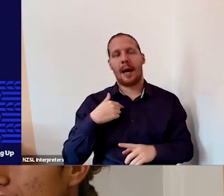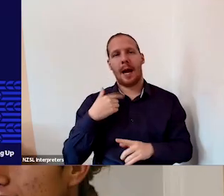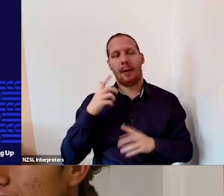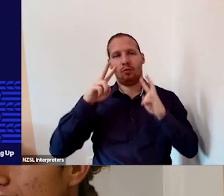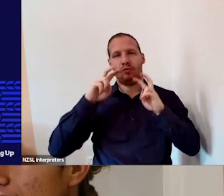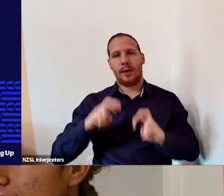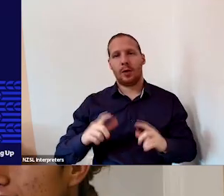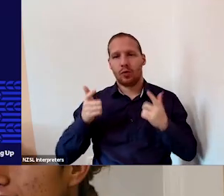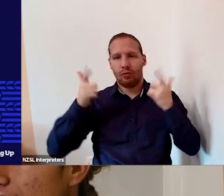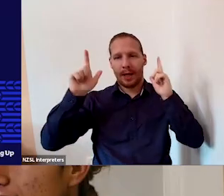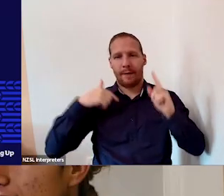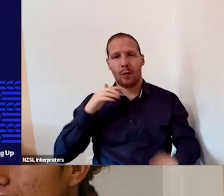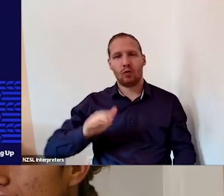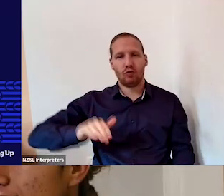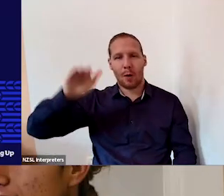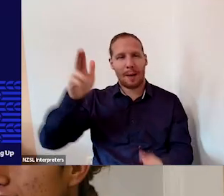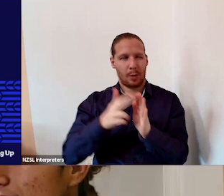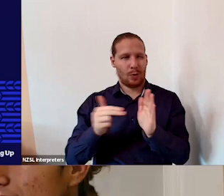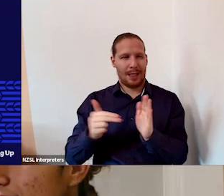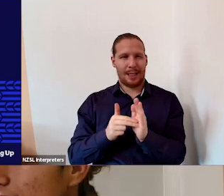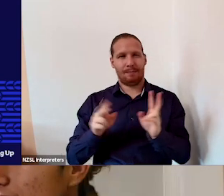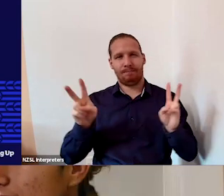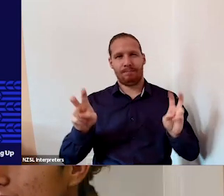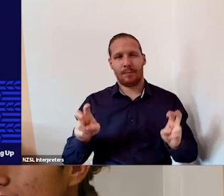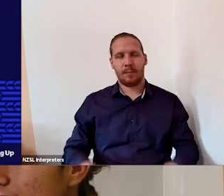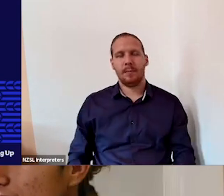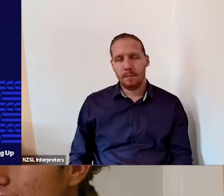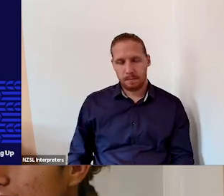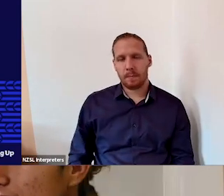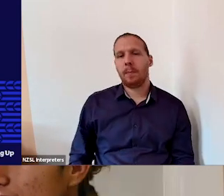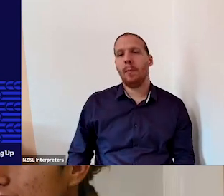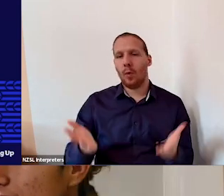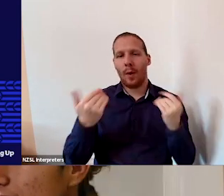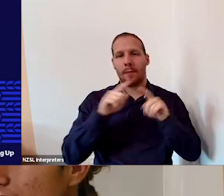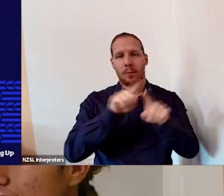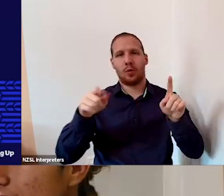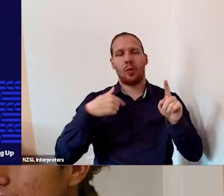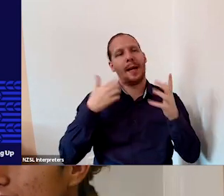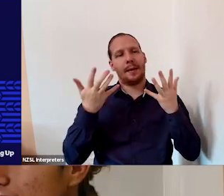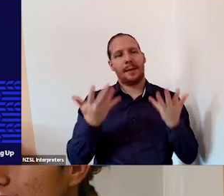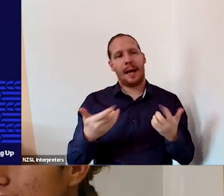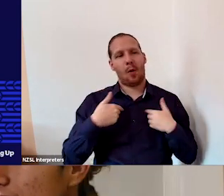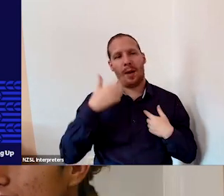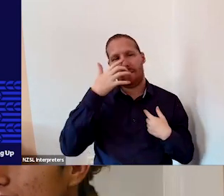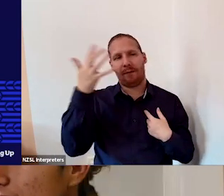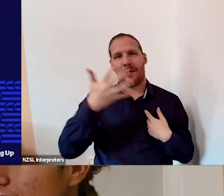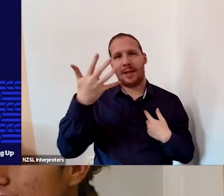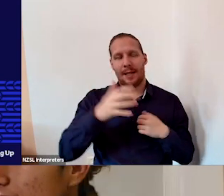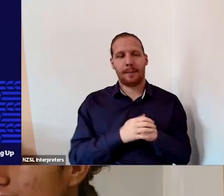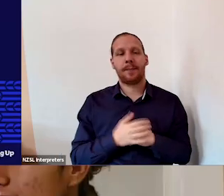and it's my pleasure to welcome you all to this. Now we have 15 webinar that is being hosted by the Growing Up in New Zealand team.